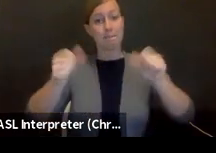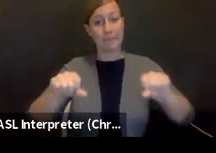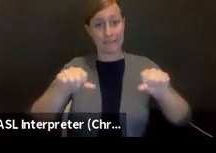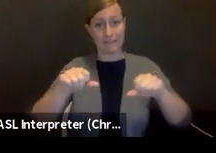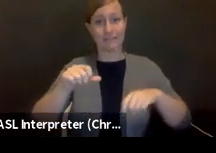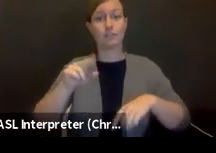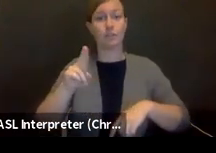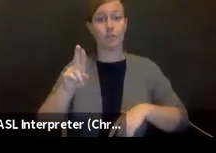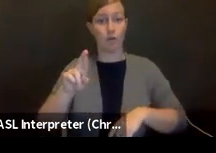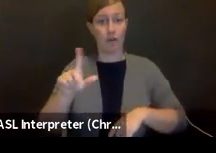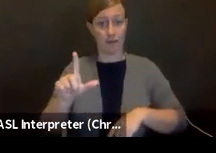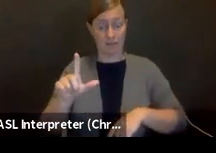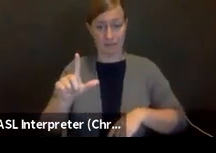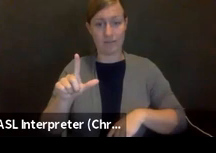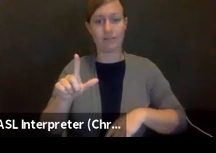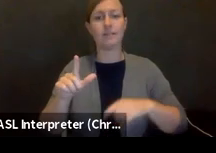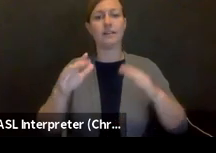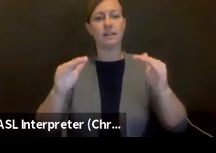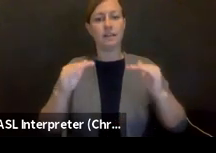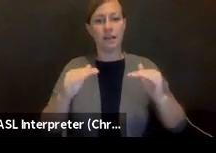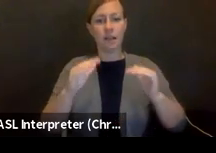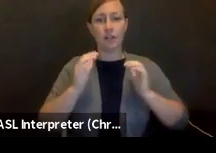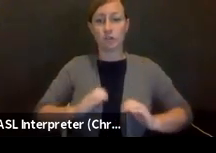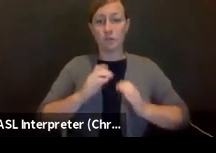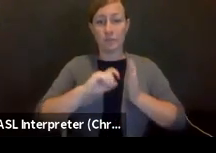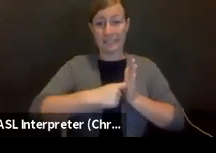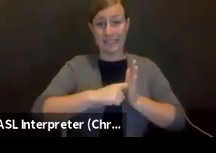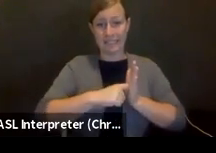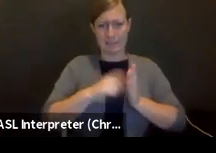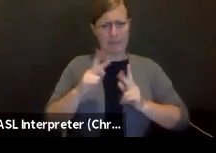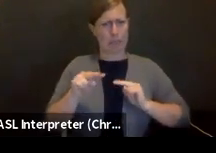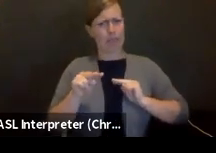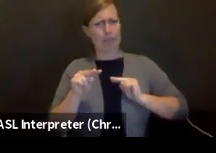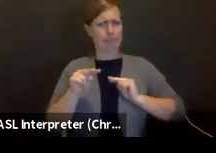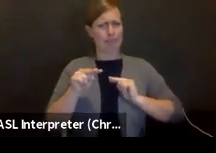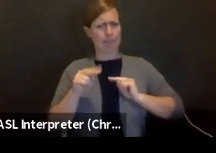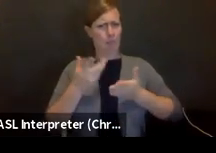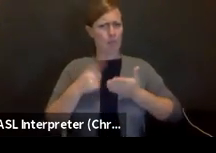ESD 189 - Amy Colburn: Into the box here consumer key and this is where people kind of get nervous. So if it's something that